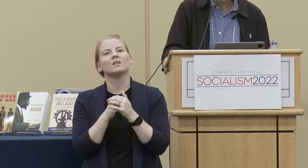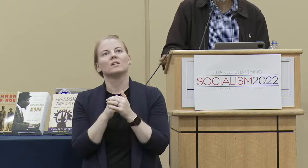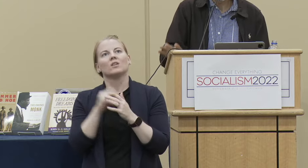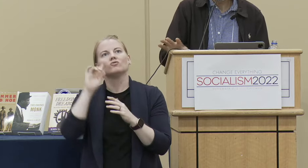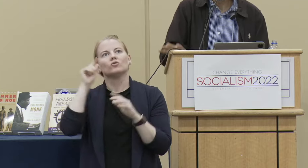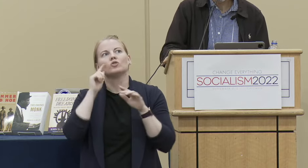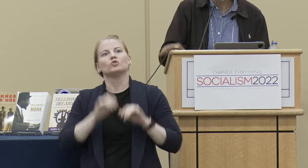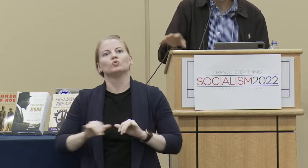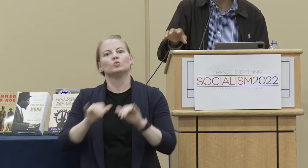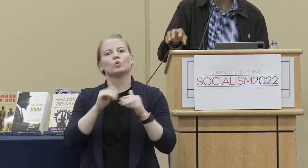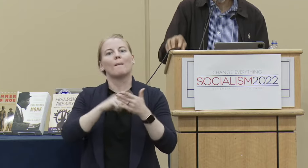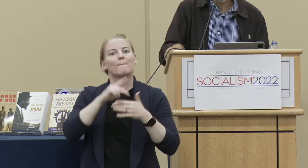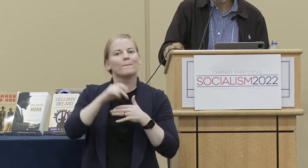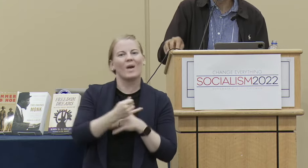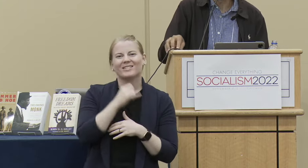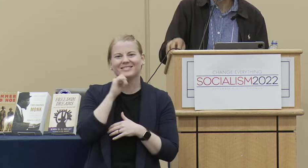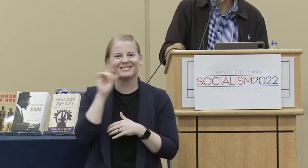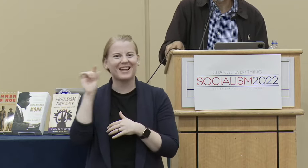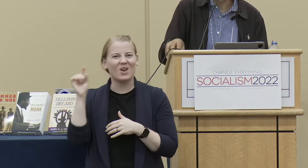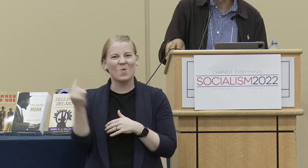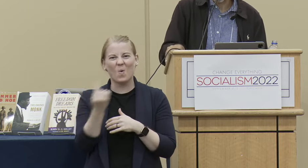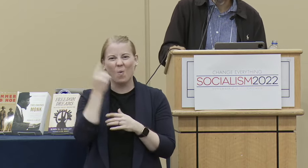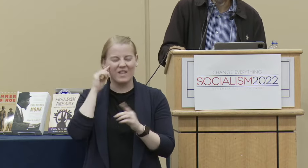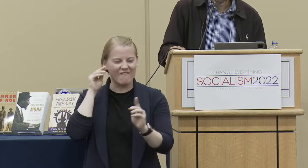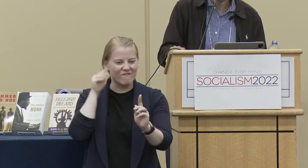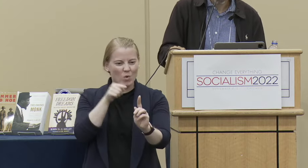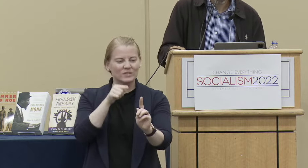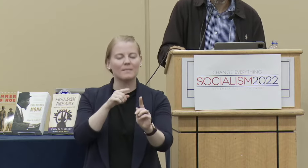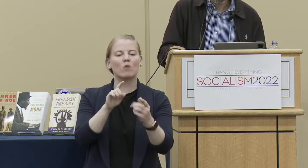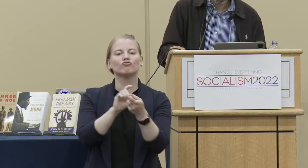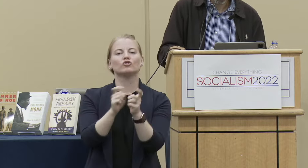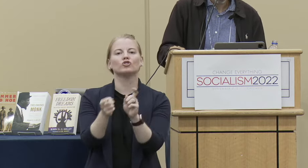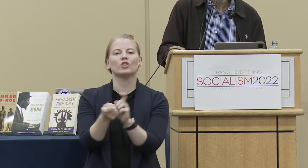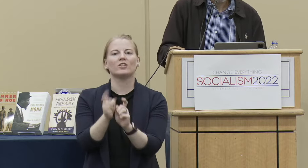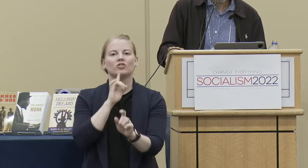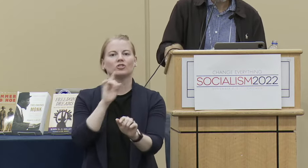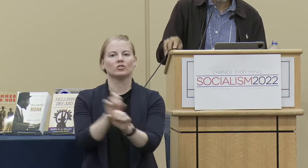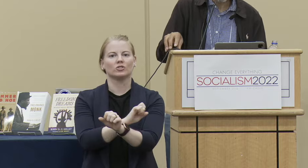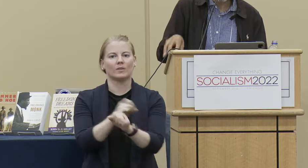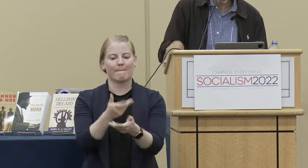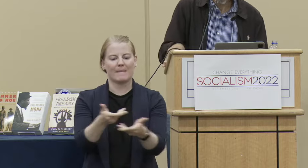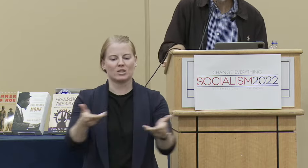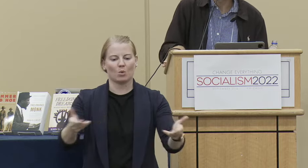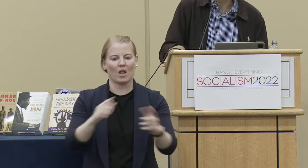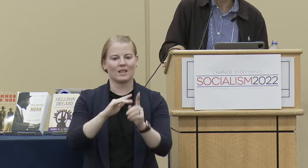offer, is that the socialist project isn't just about